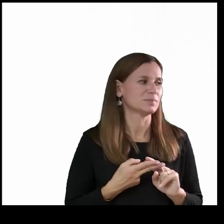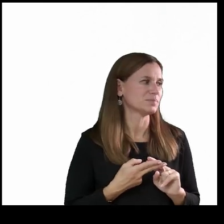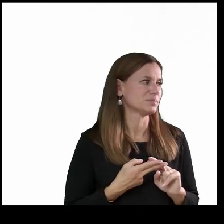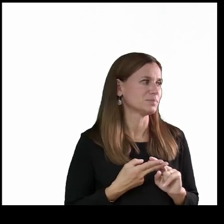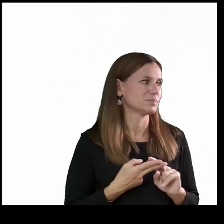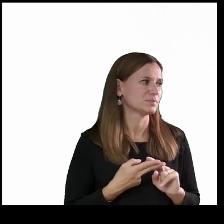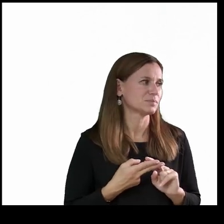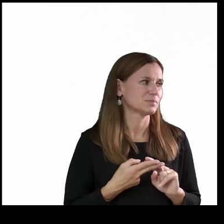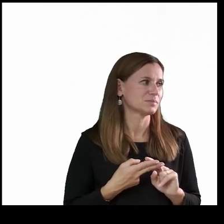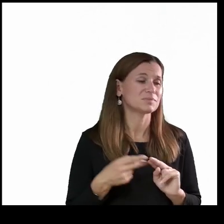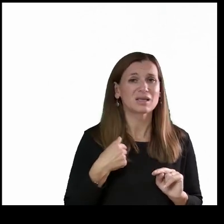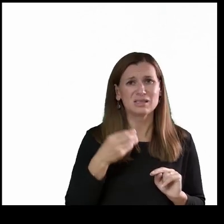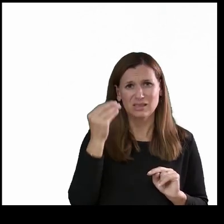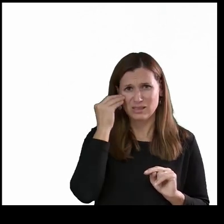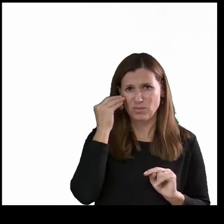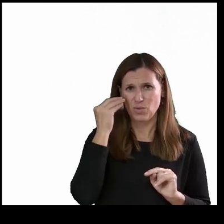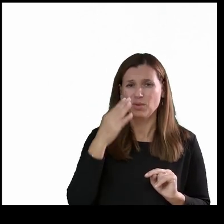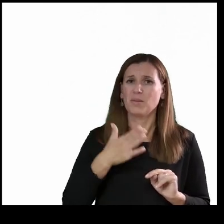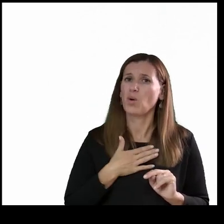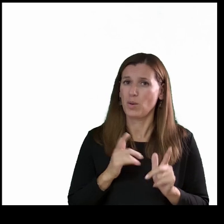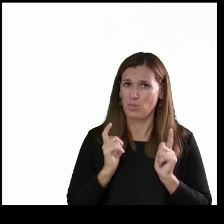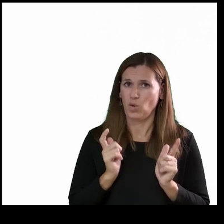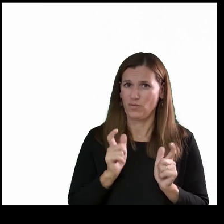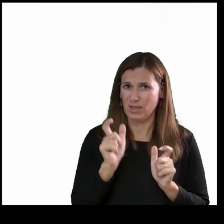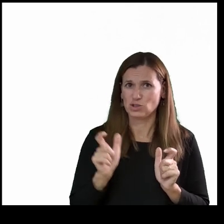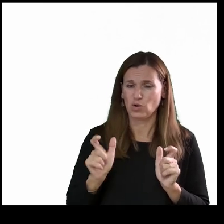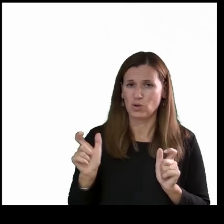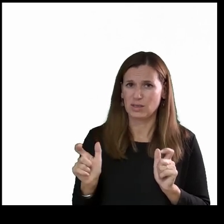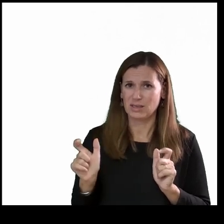I remember that my mathematics